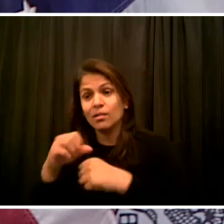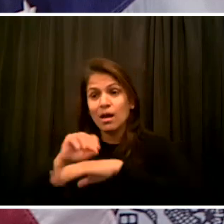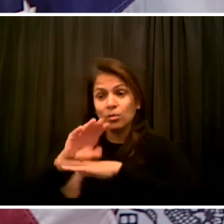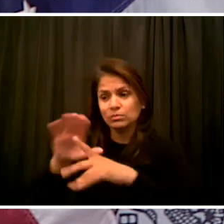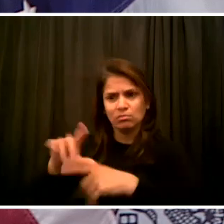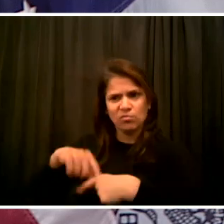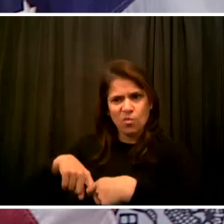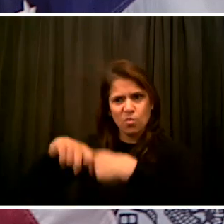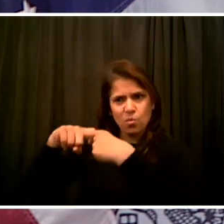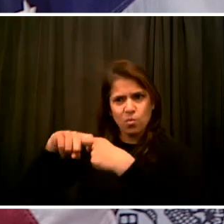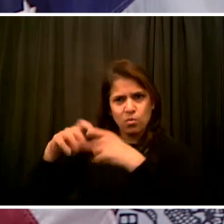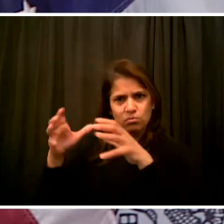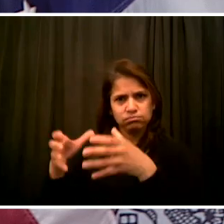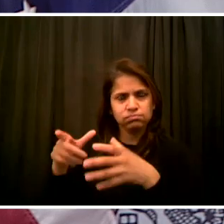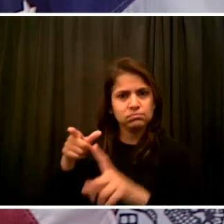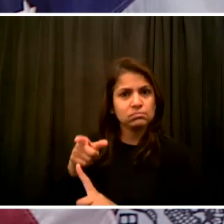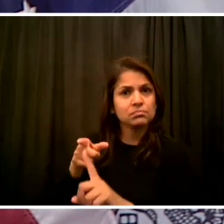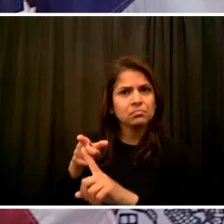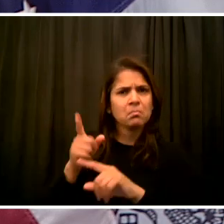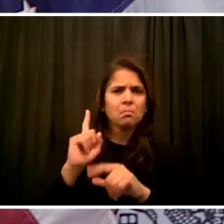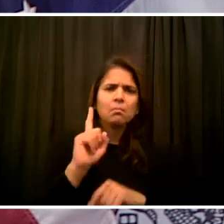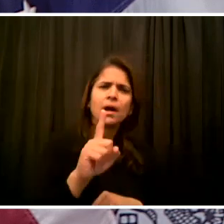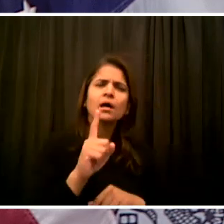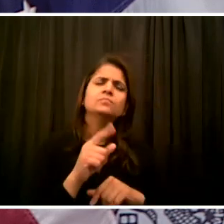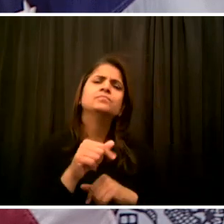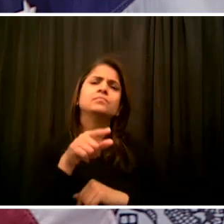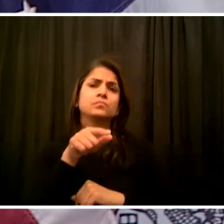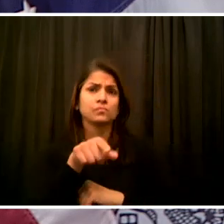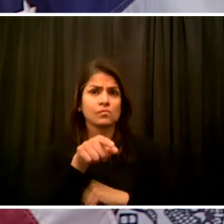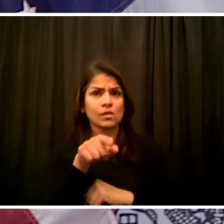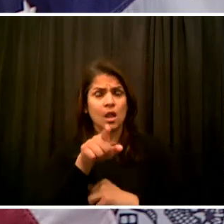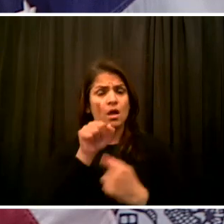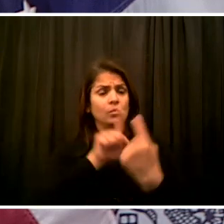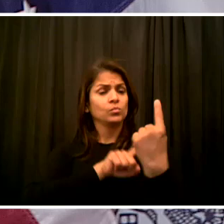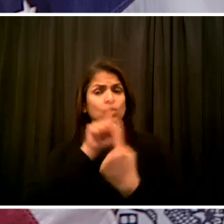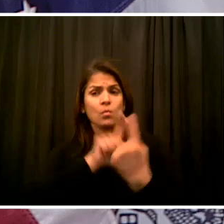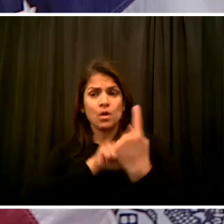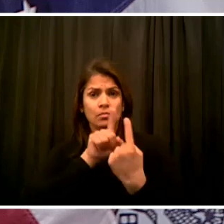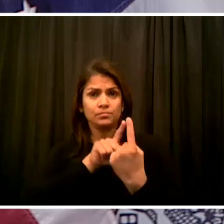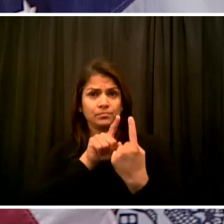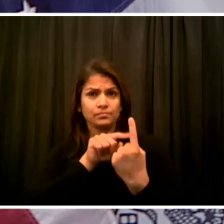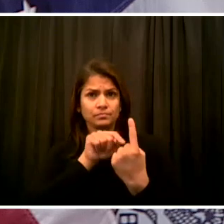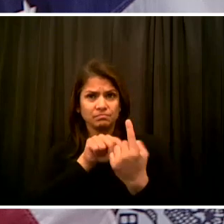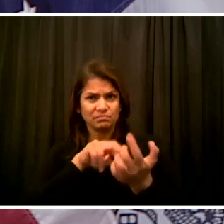REALLY INVOL VE THE RISKS THAT WOULD BE INVOLVED I YN,OU KNOW,